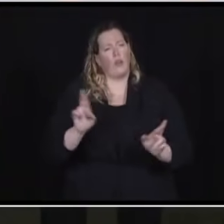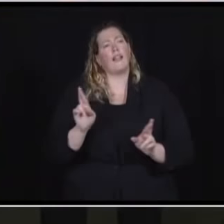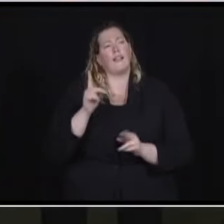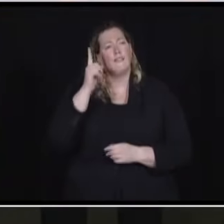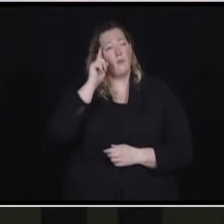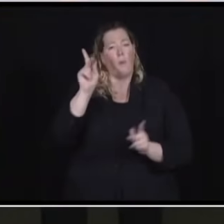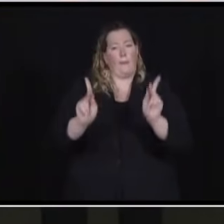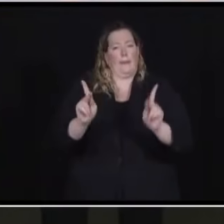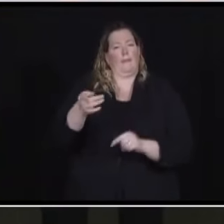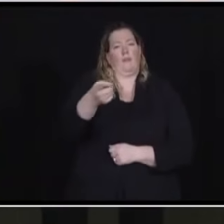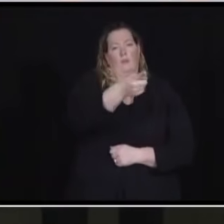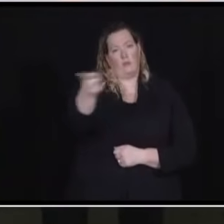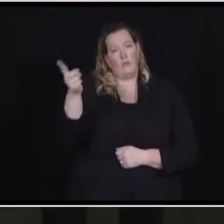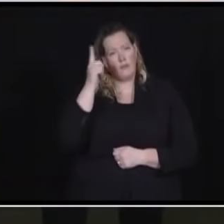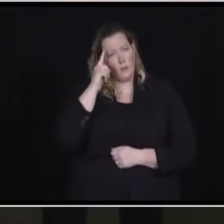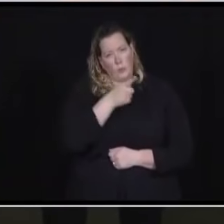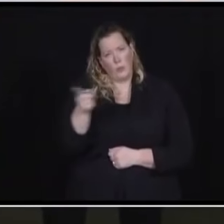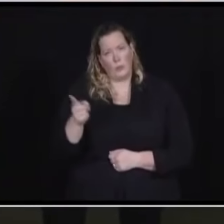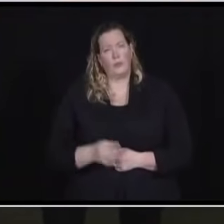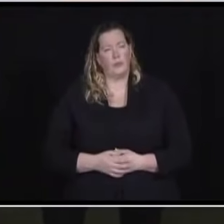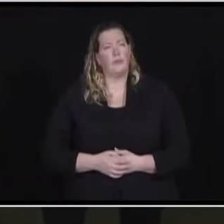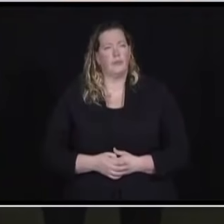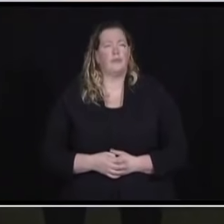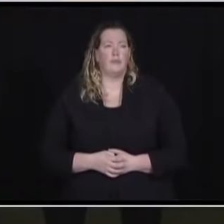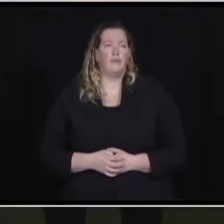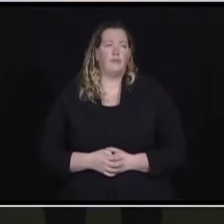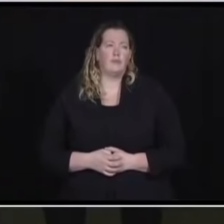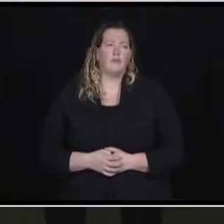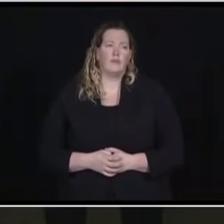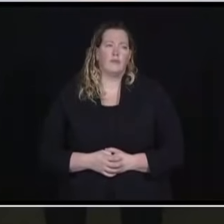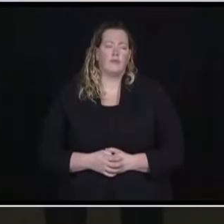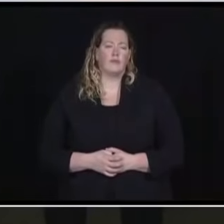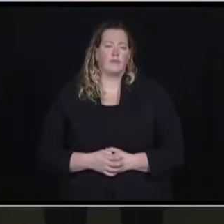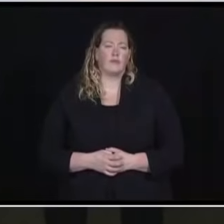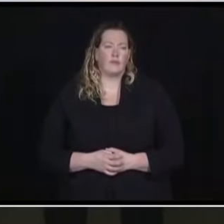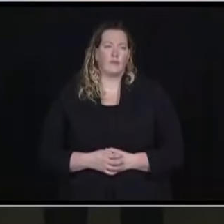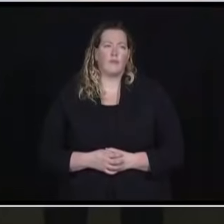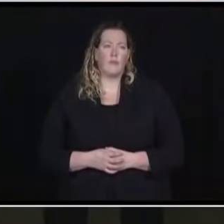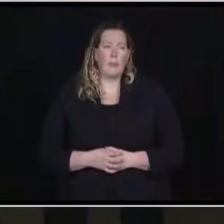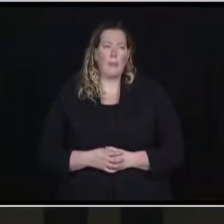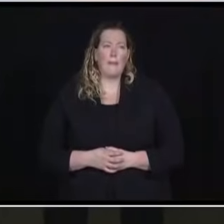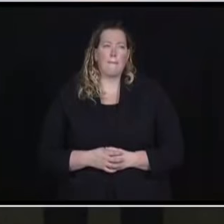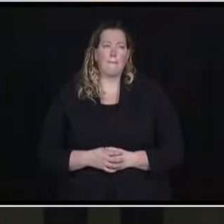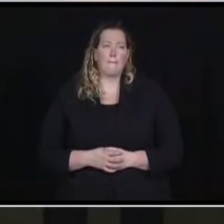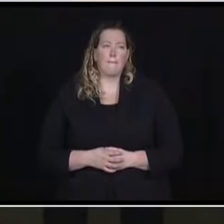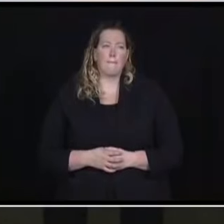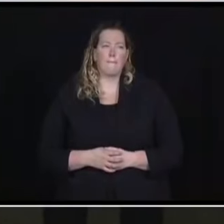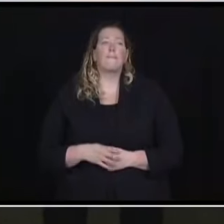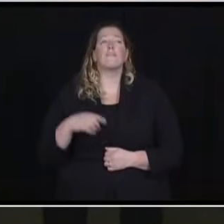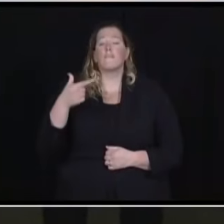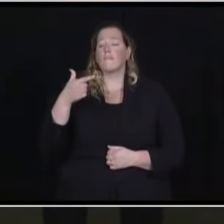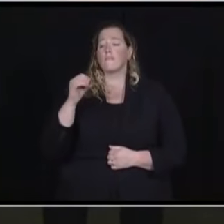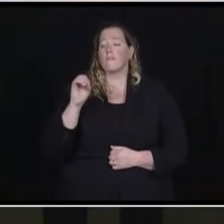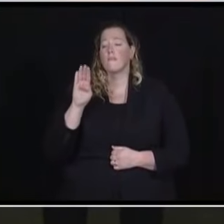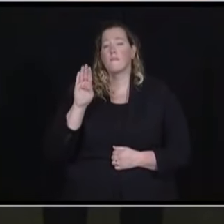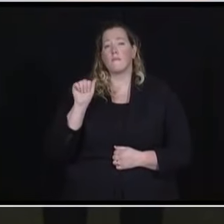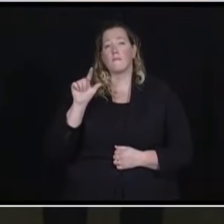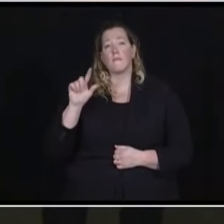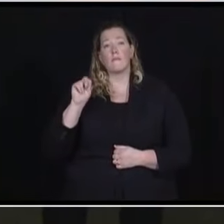plan for worst-case plan for every thing arriving on 1 January. If you can handle that you can handle anything going forward from there.